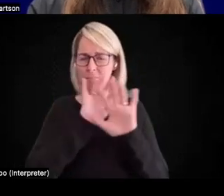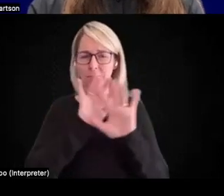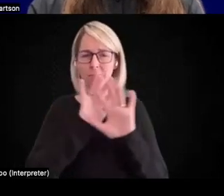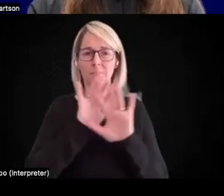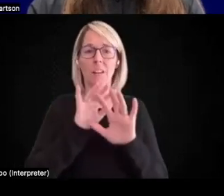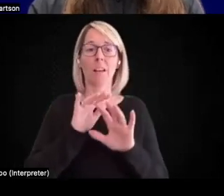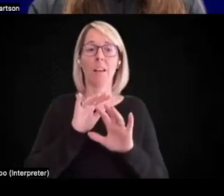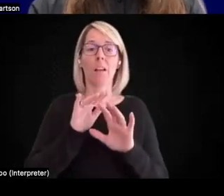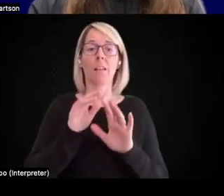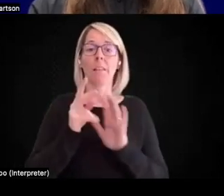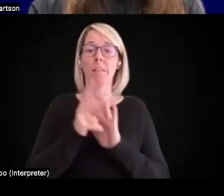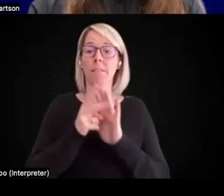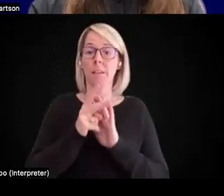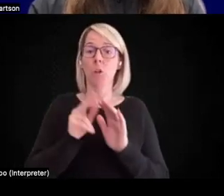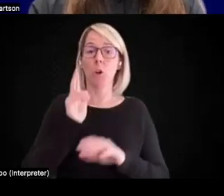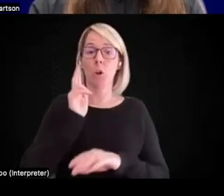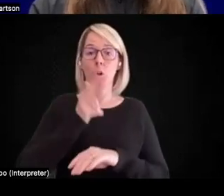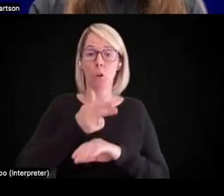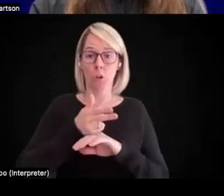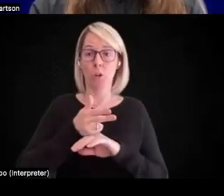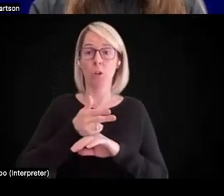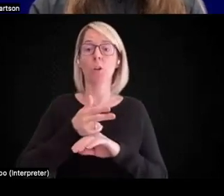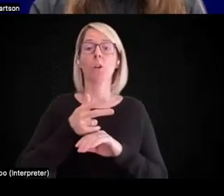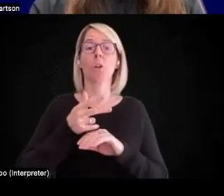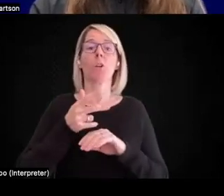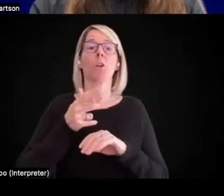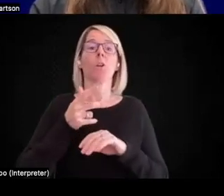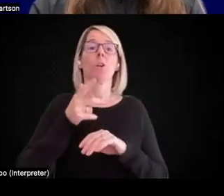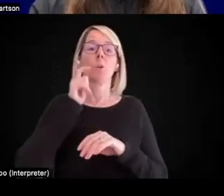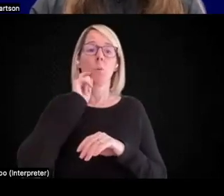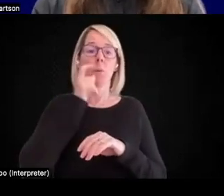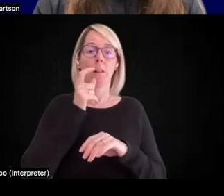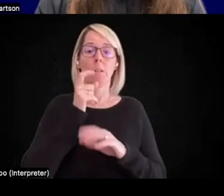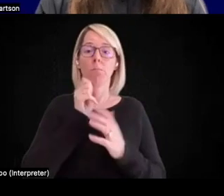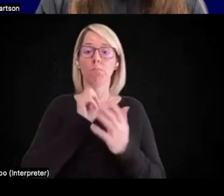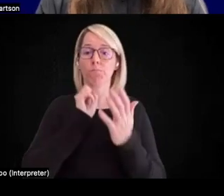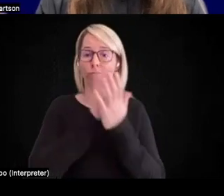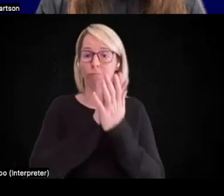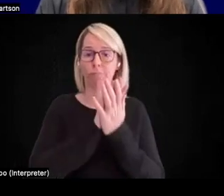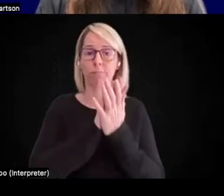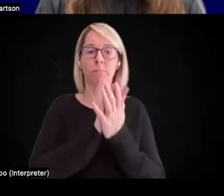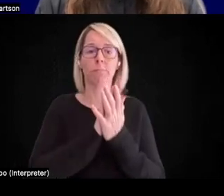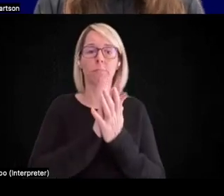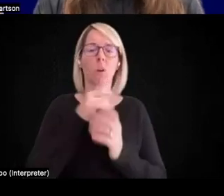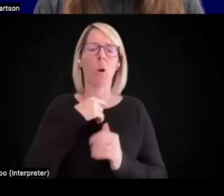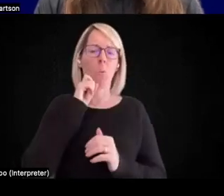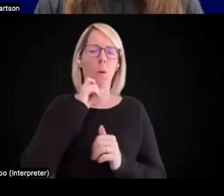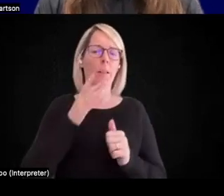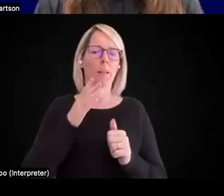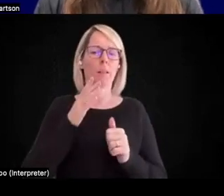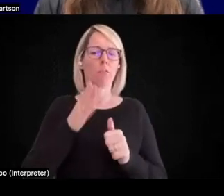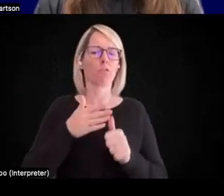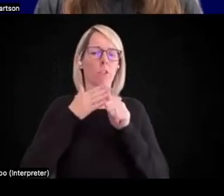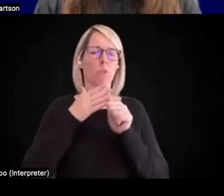release, wherever the video has become fuzzy, I will put in the original high quality video,